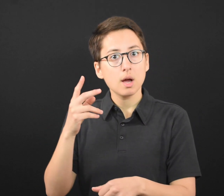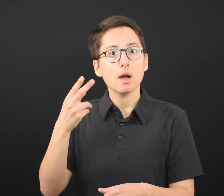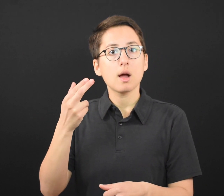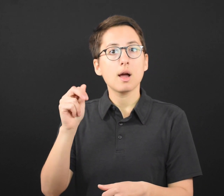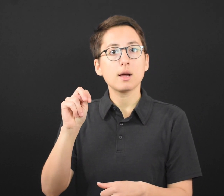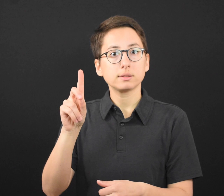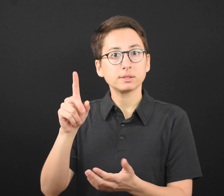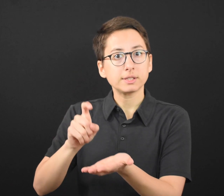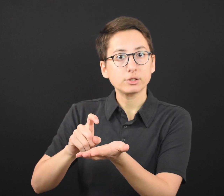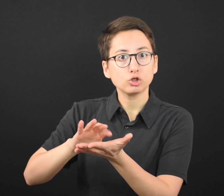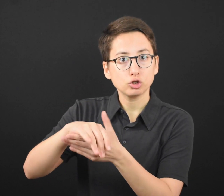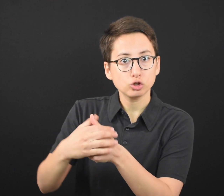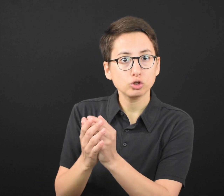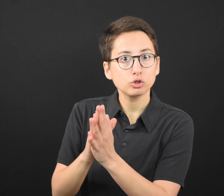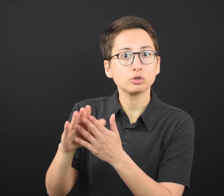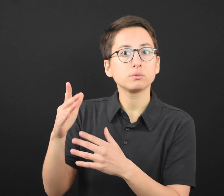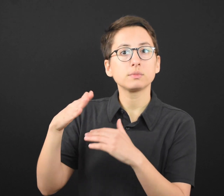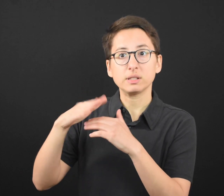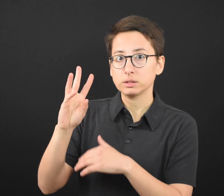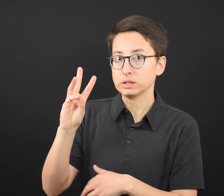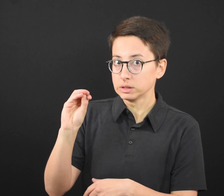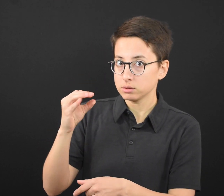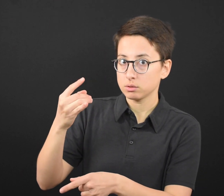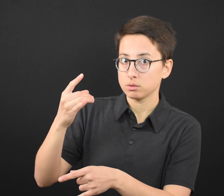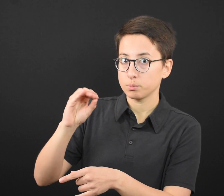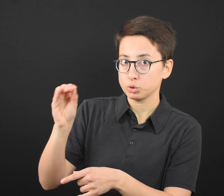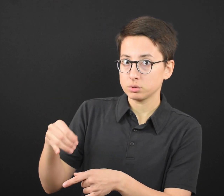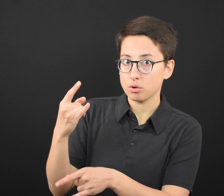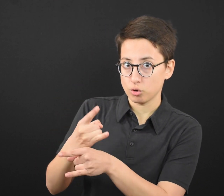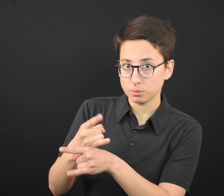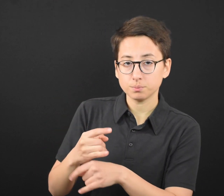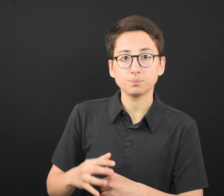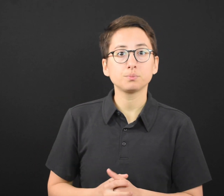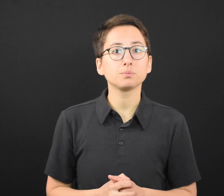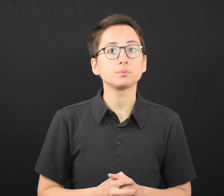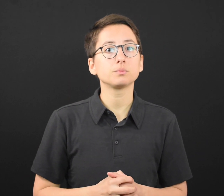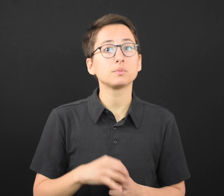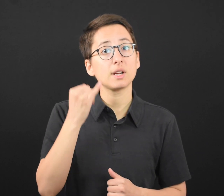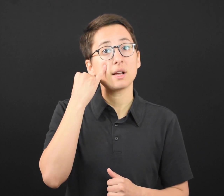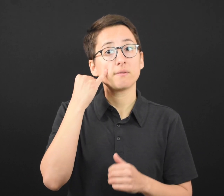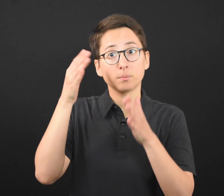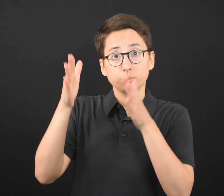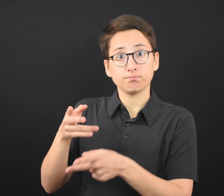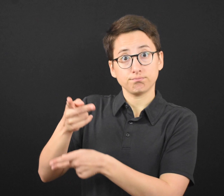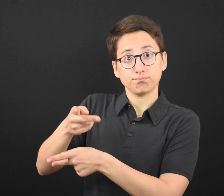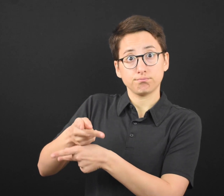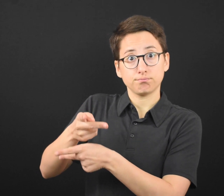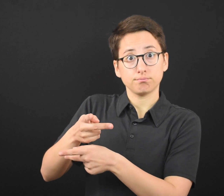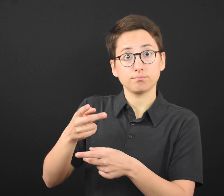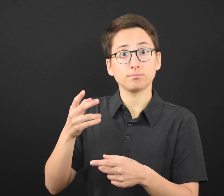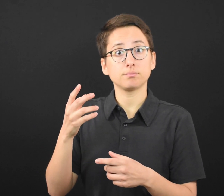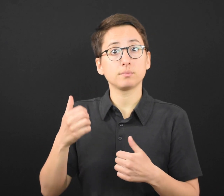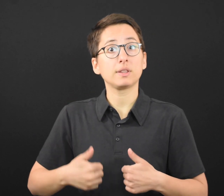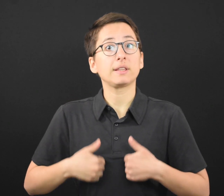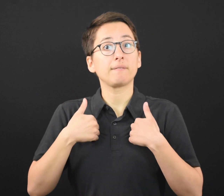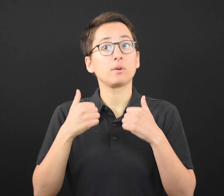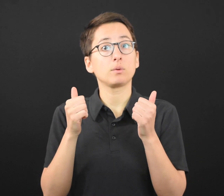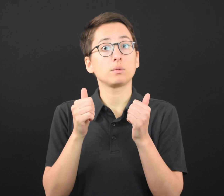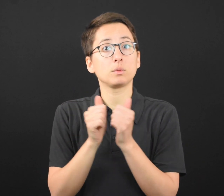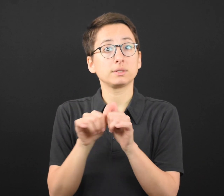use a hand sanitizer with at least 60% alcohol. ○ If the caregiver is living in the same home